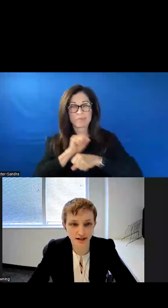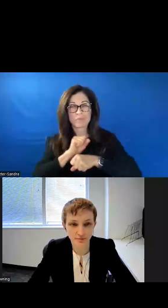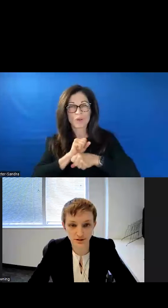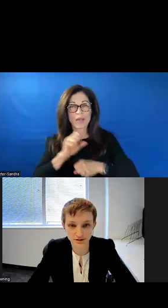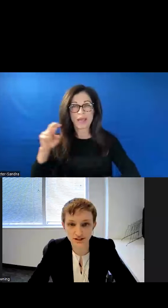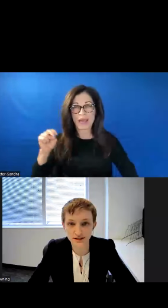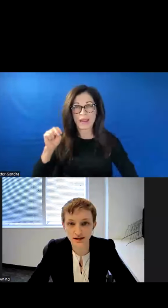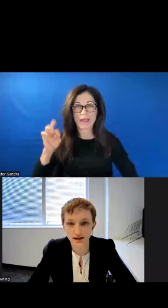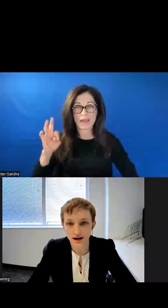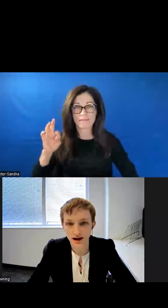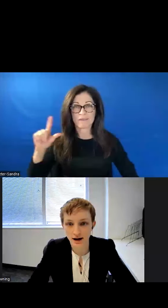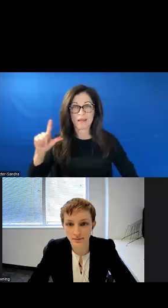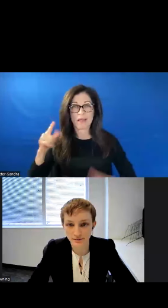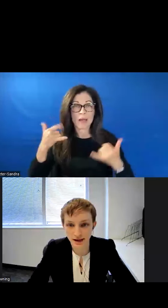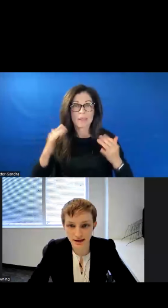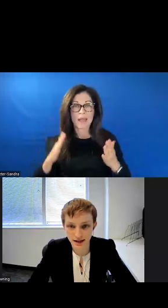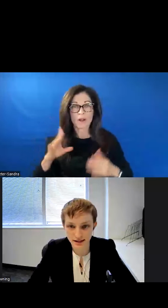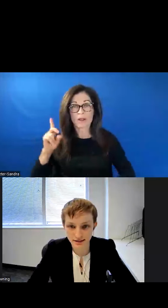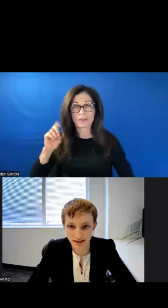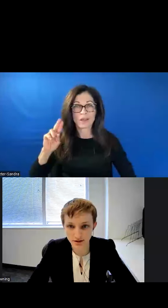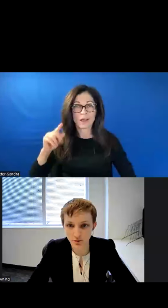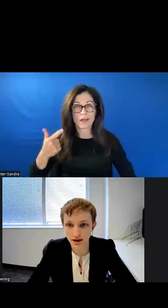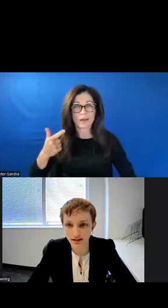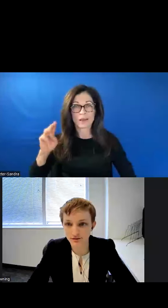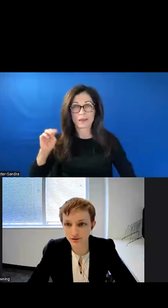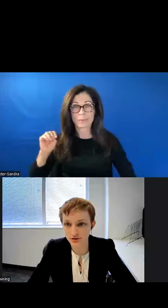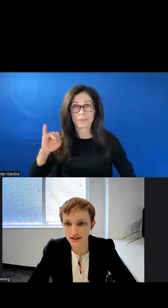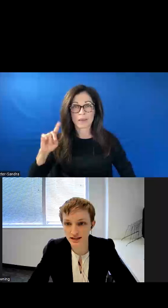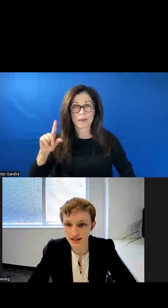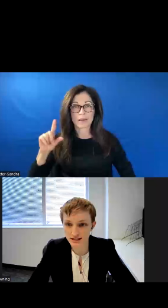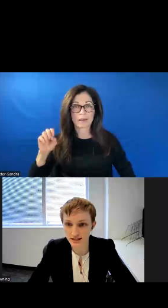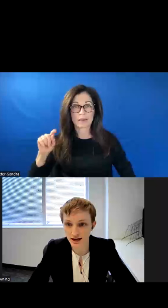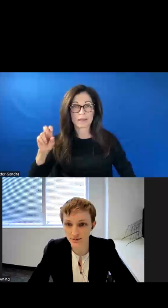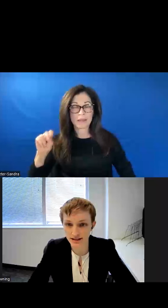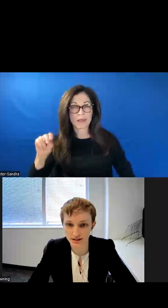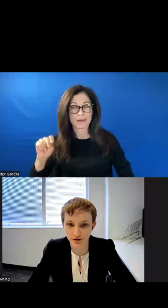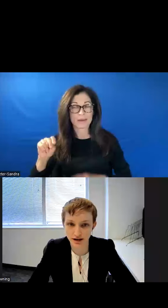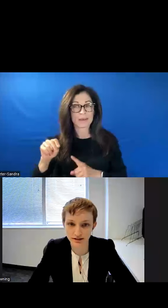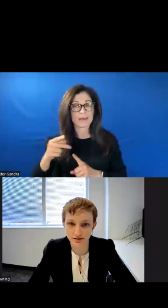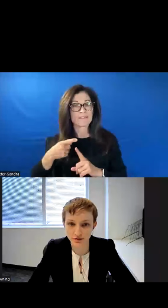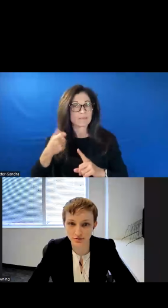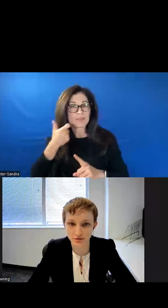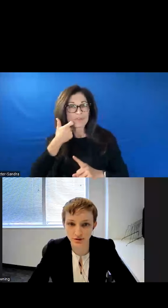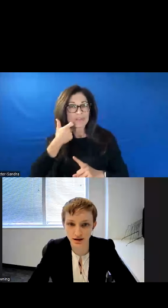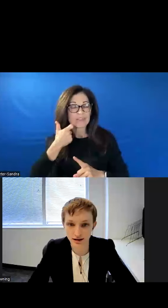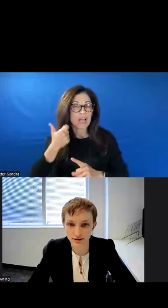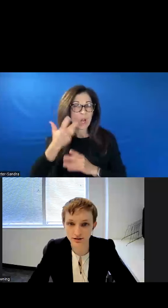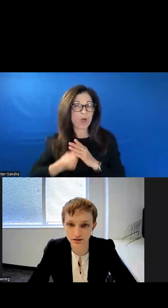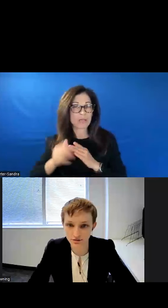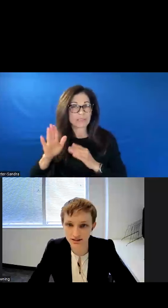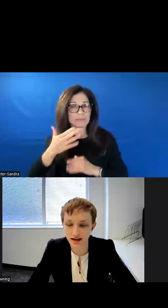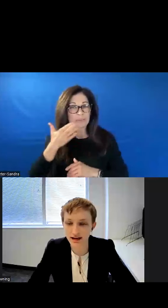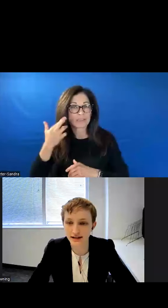DOUG MIDDLE TON IN THE WAKE OF LOSING HIS BEST FRIEND TO SUICIDE.